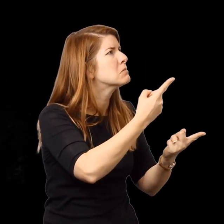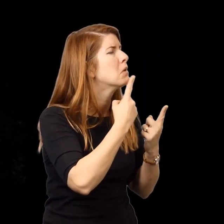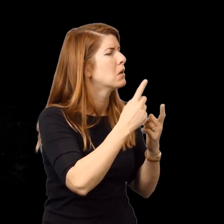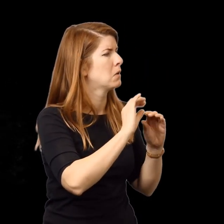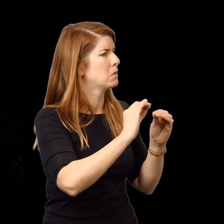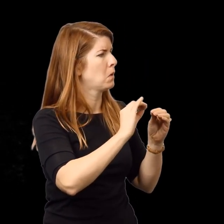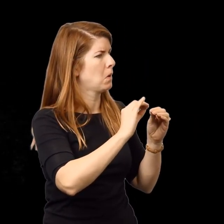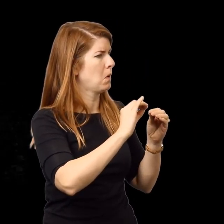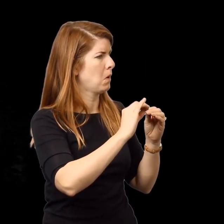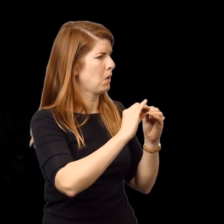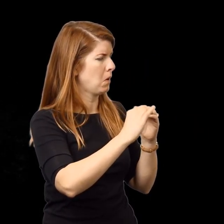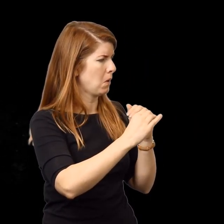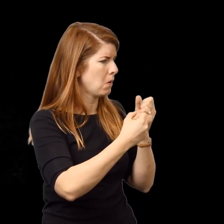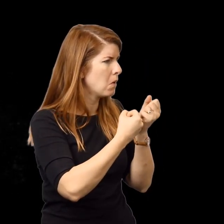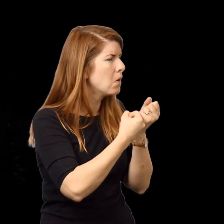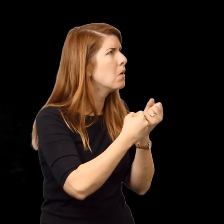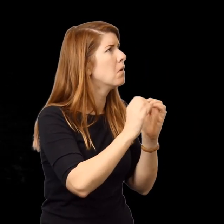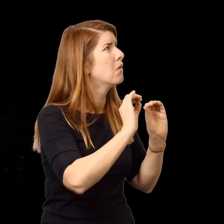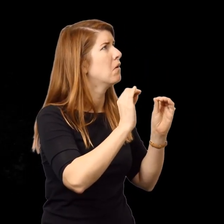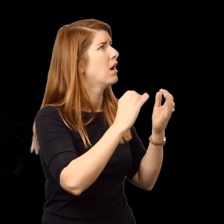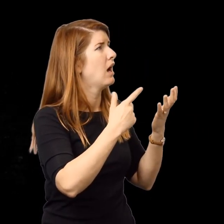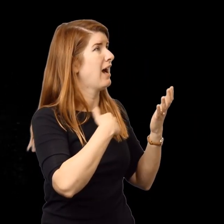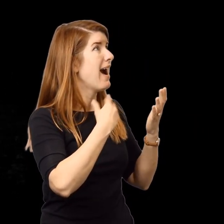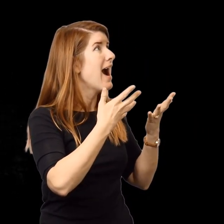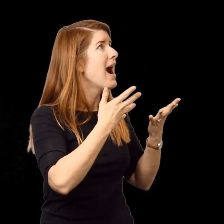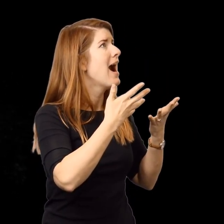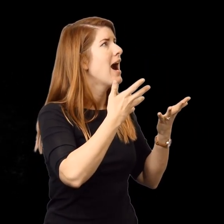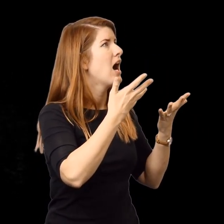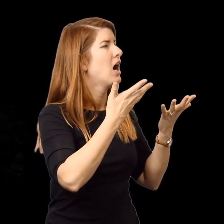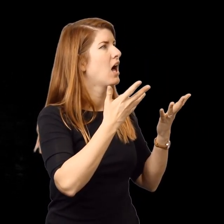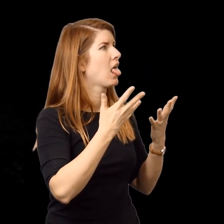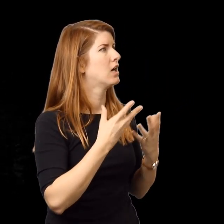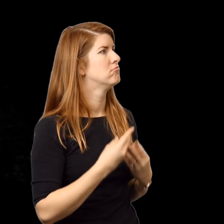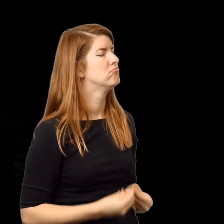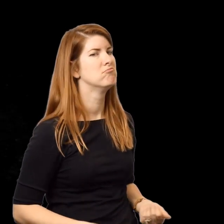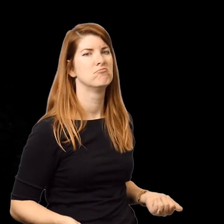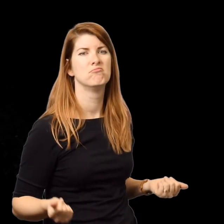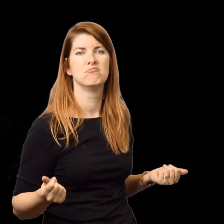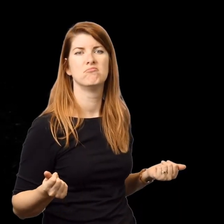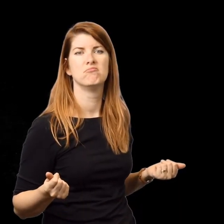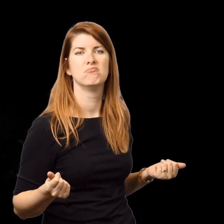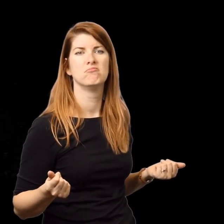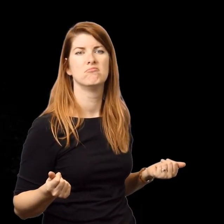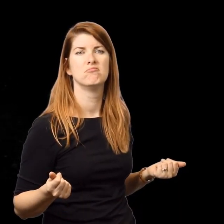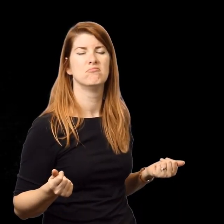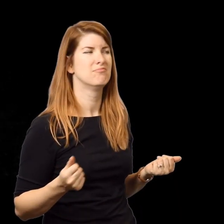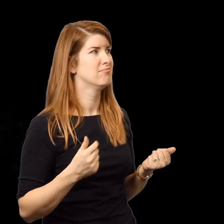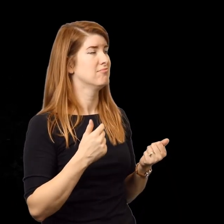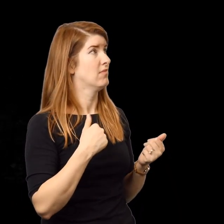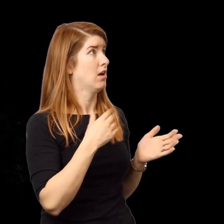This isn't going to get responded to, so I don't keep doing it. We do what works.